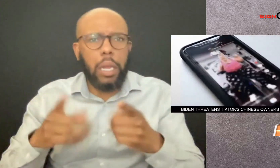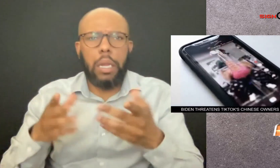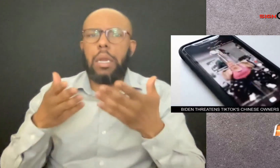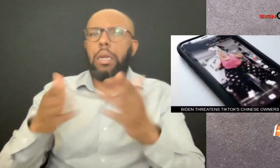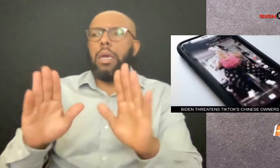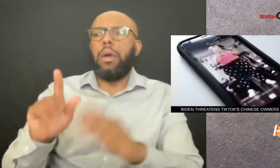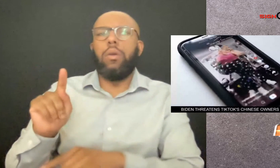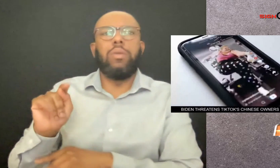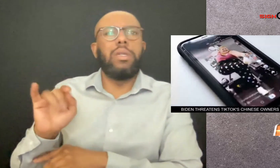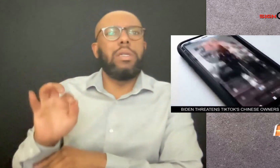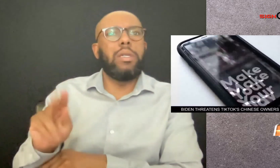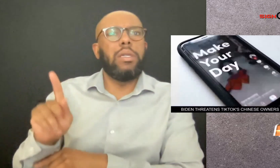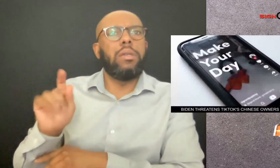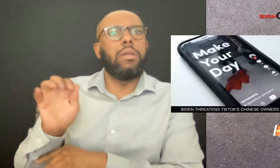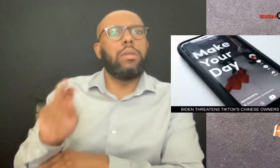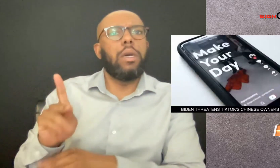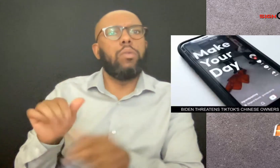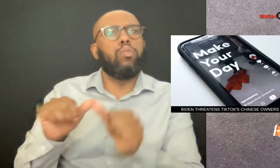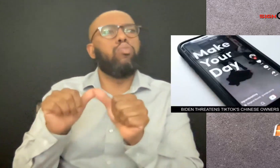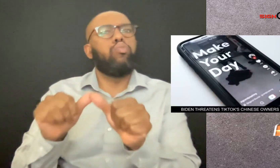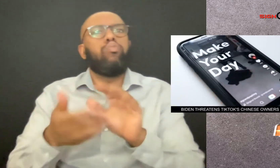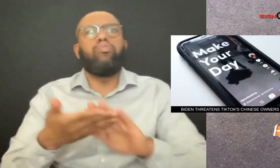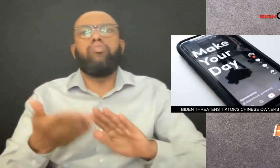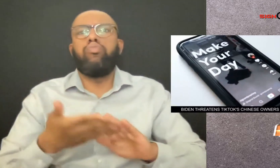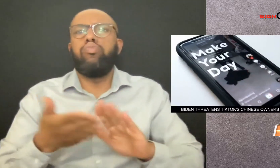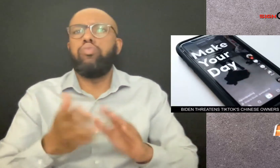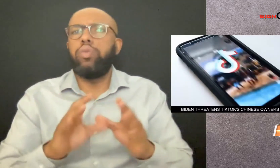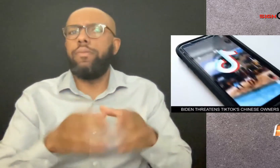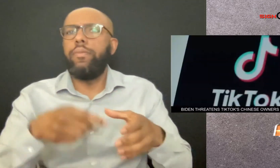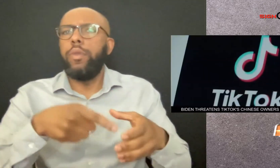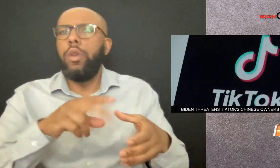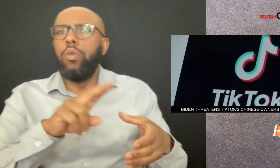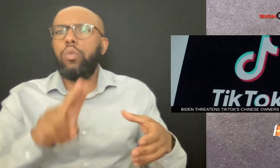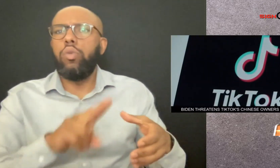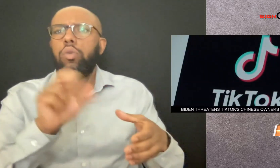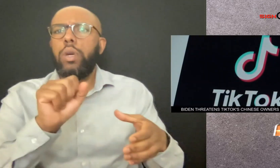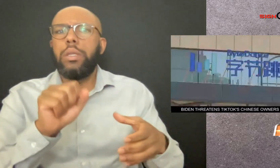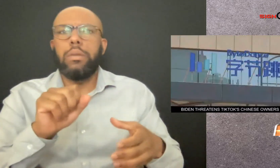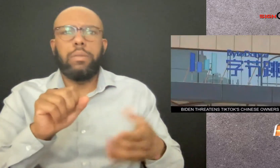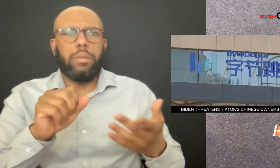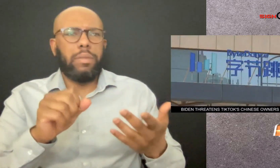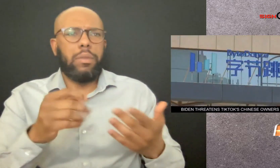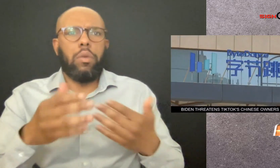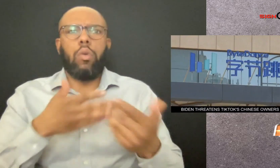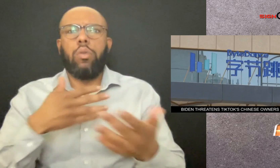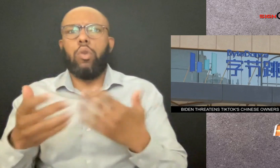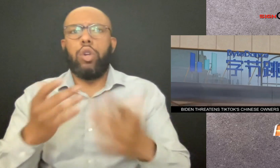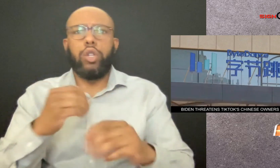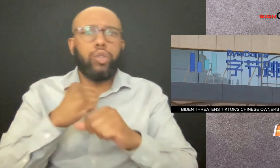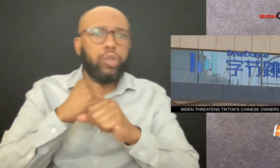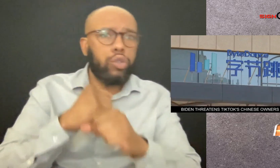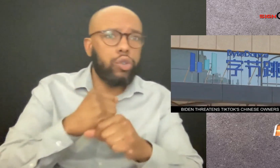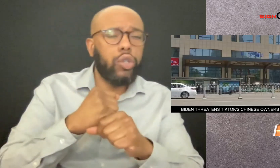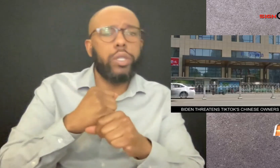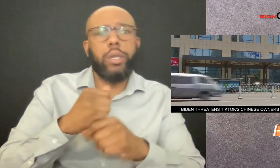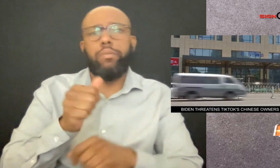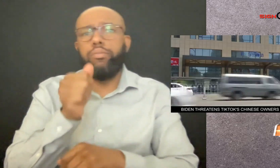The deal could allow tiktok to continue operating in the US despite security and privacy